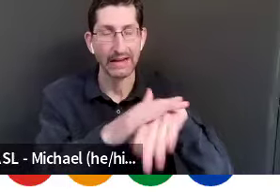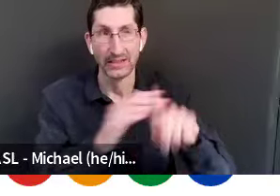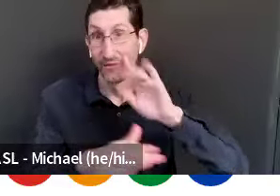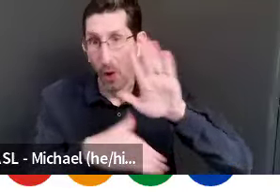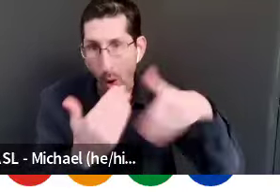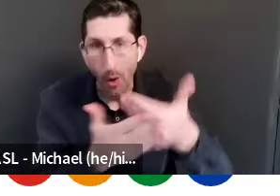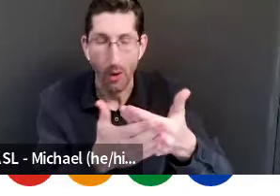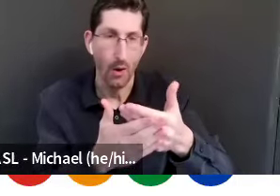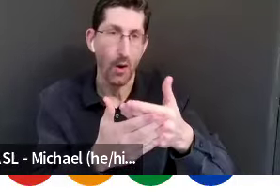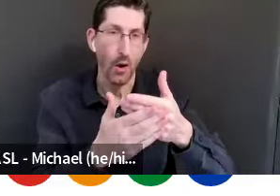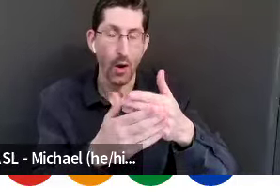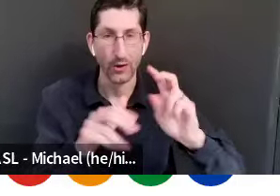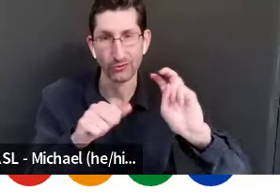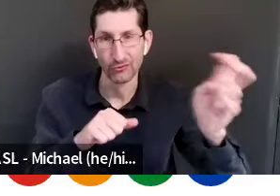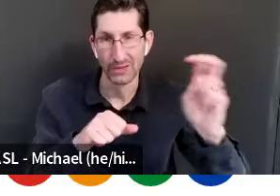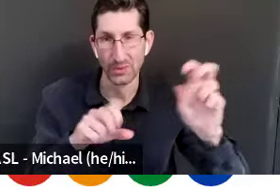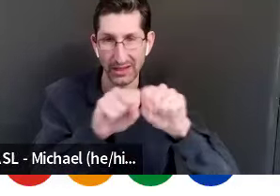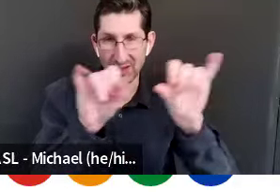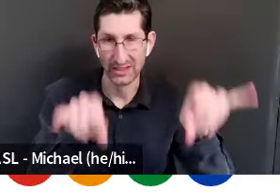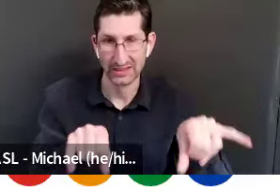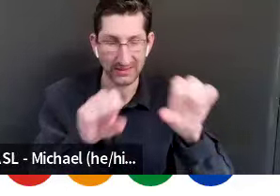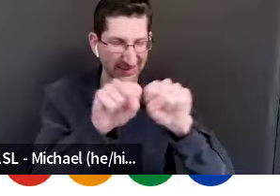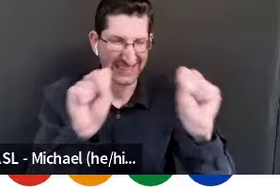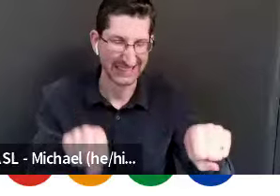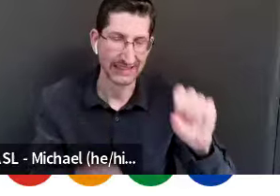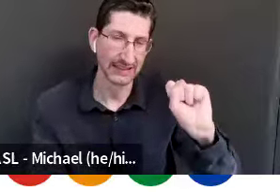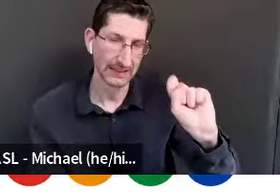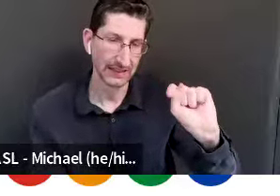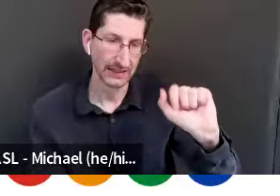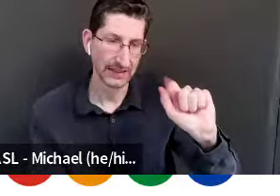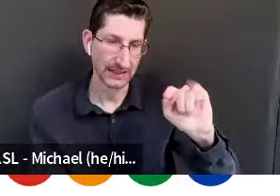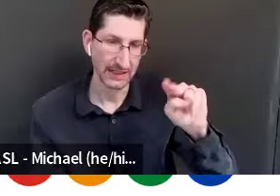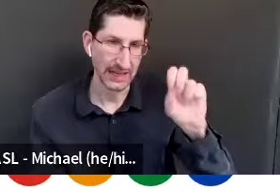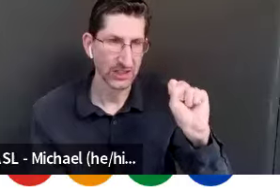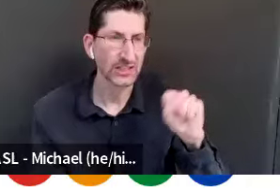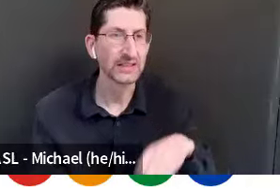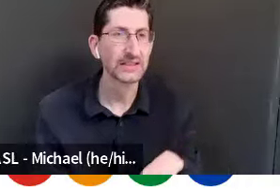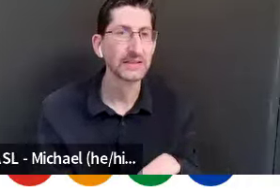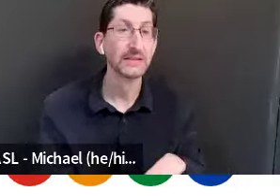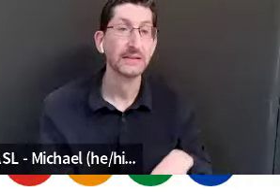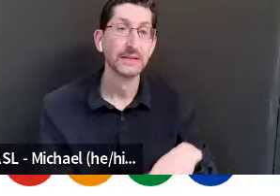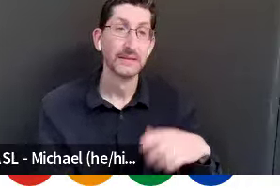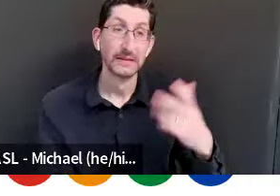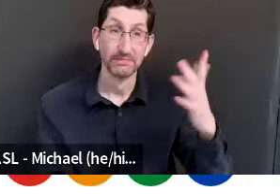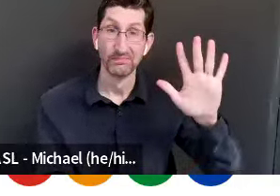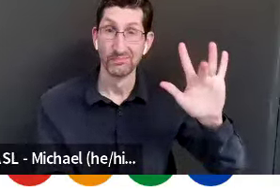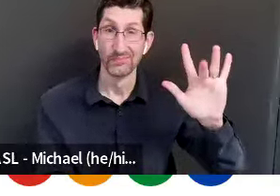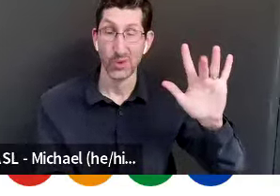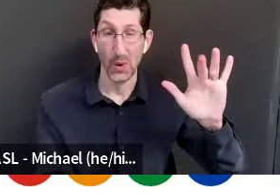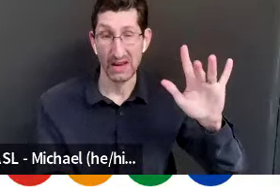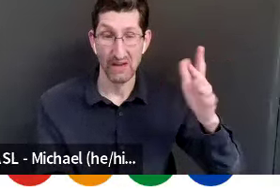ACCESSIBILITY 100% OF THE STATIONS.